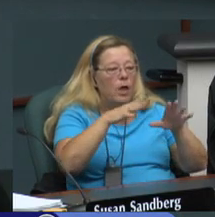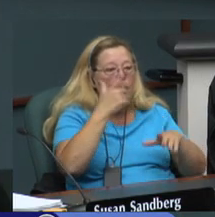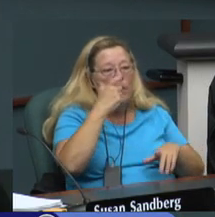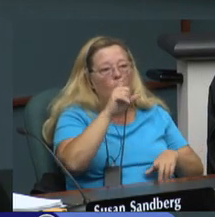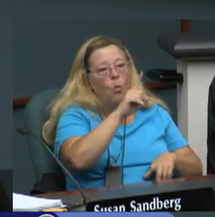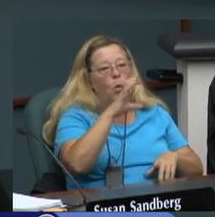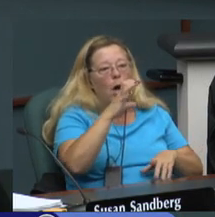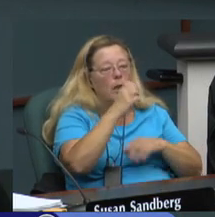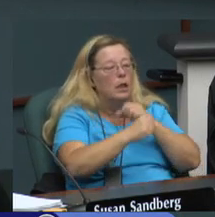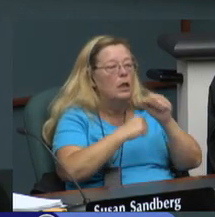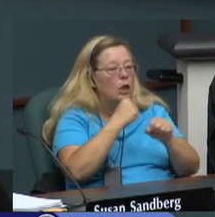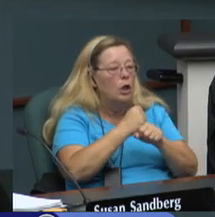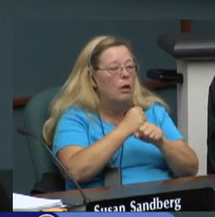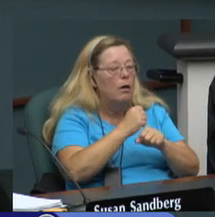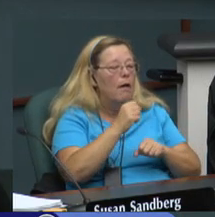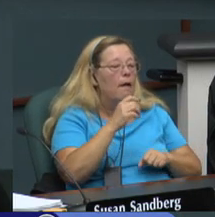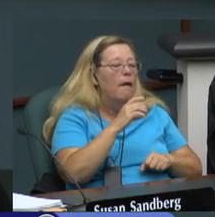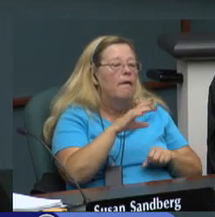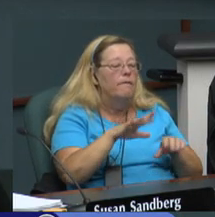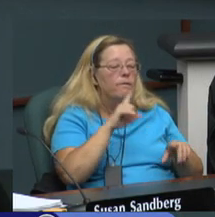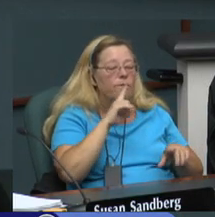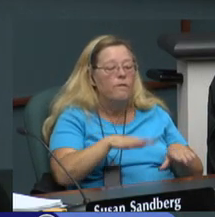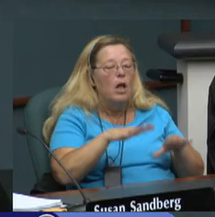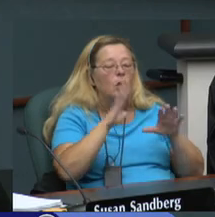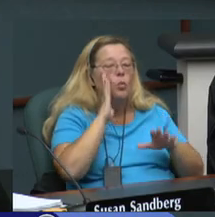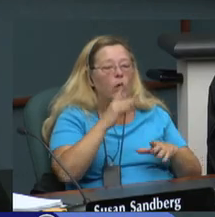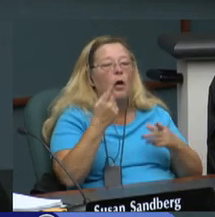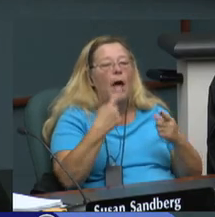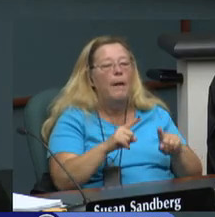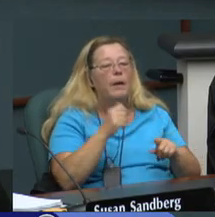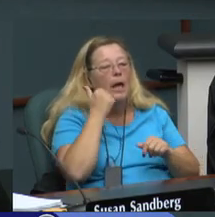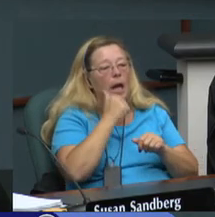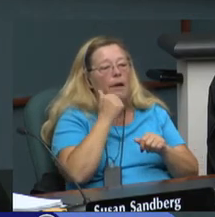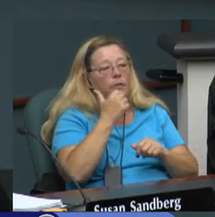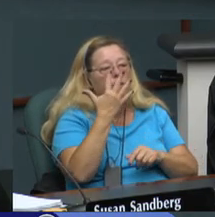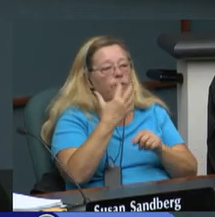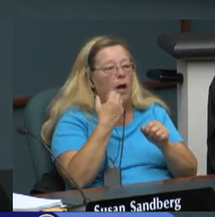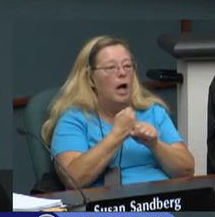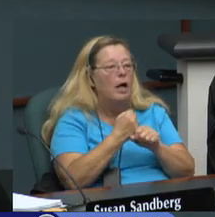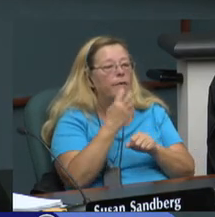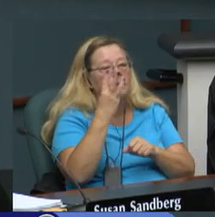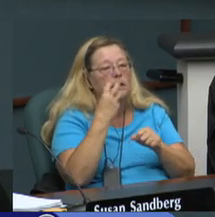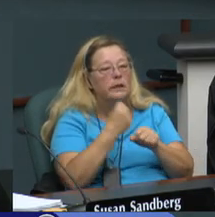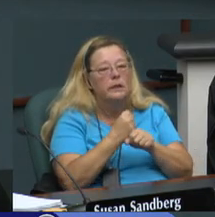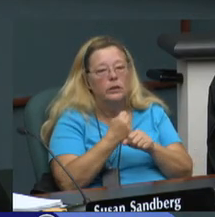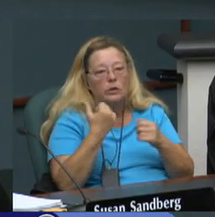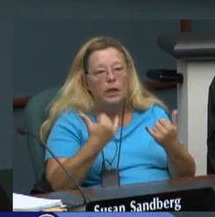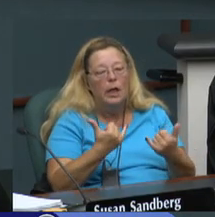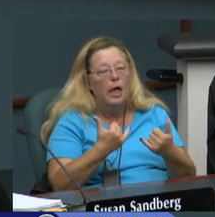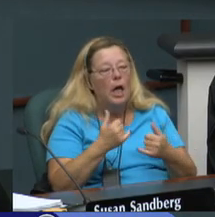to come every five or six years now I think it's really irresponsible of us to